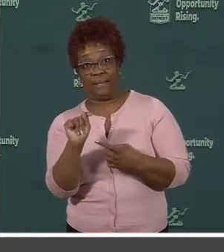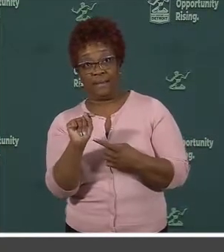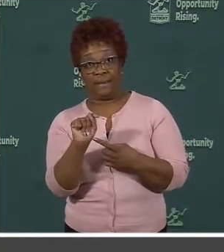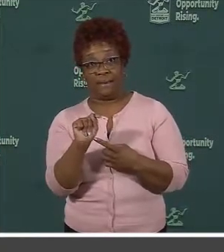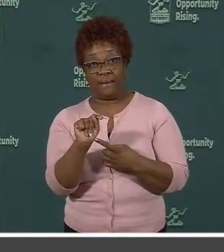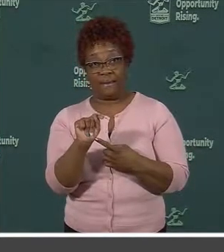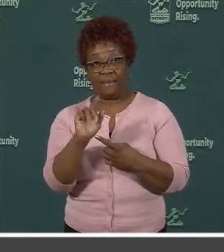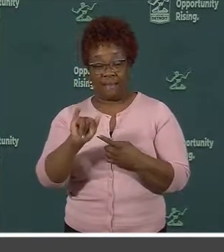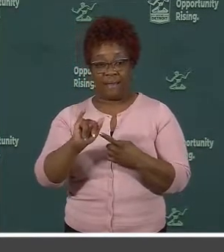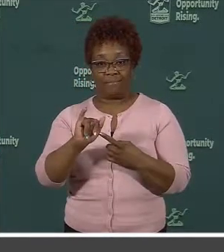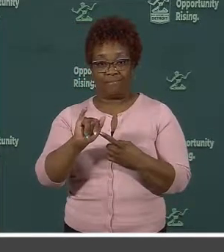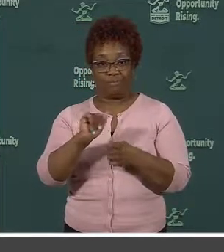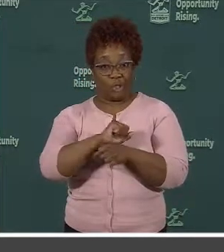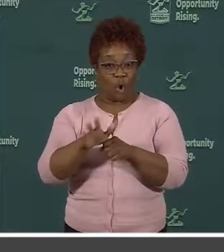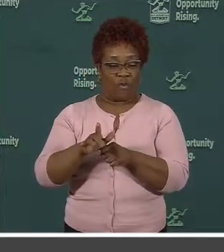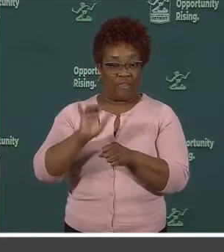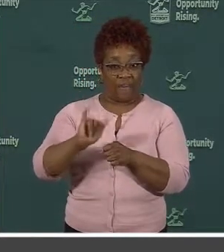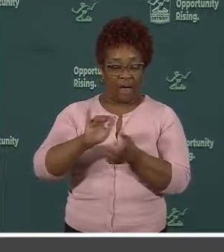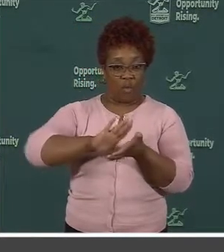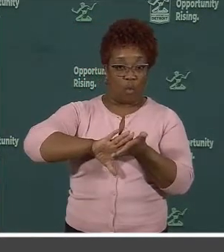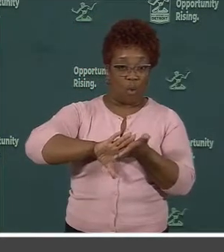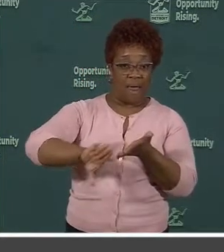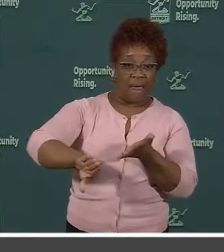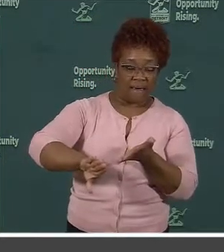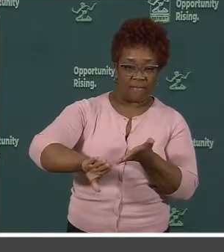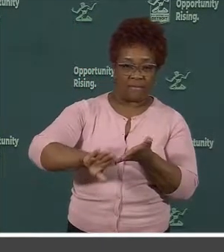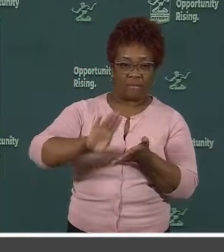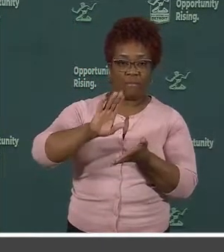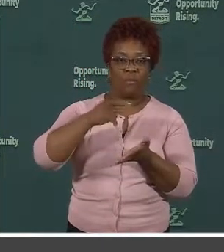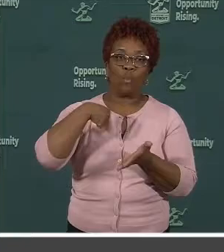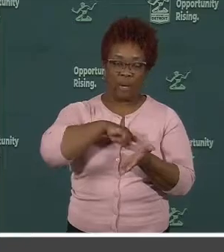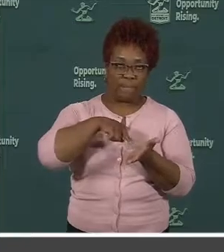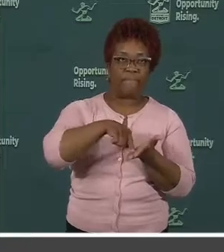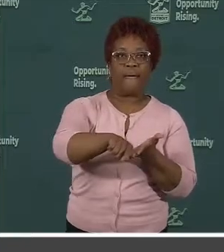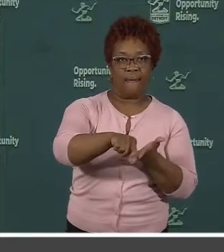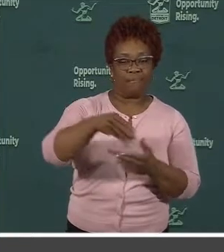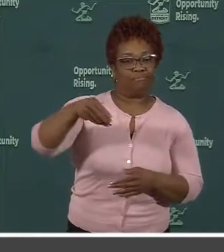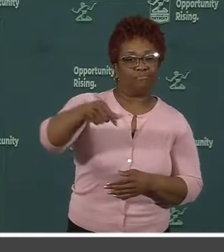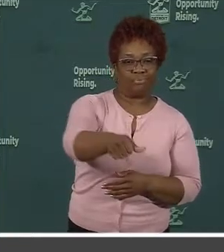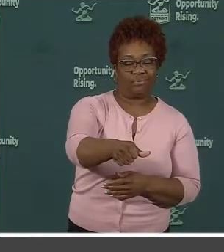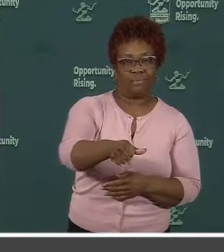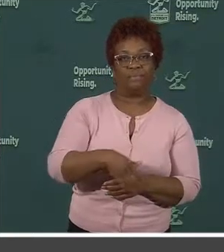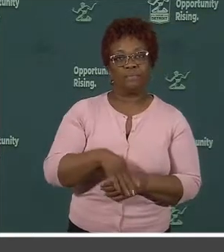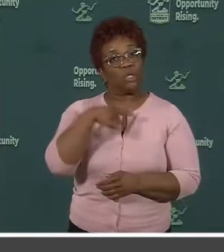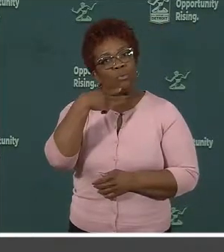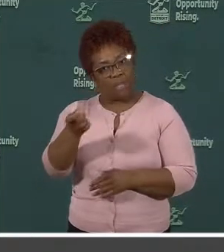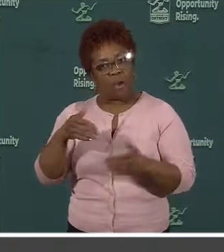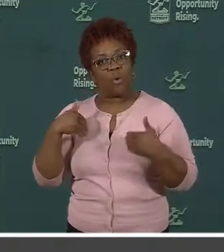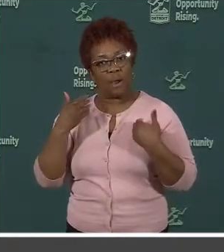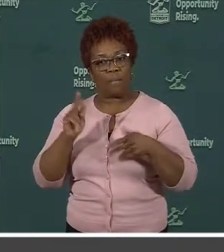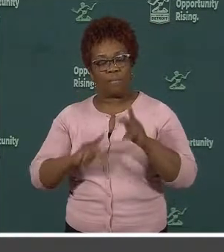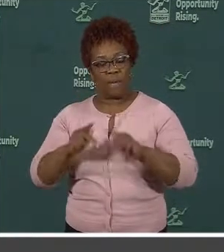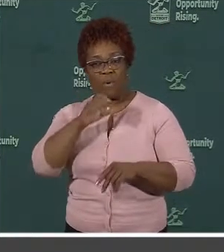DURING COVID YOUR TUITION IS ALSO COVERED SO YOU CAN TELL YOUR YOUNG PEOPLE WHEN THEY'RE 13 AND 14 AND 15 THEY MIGHT BE